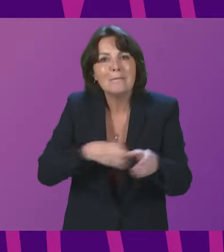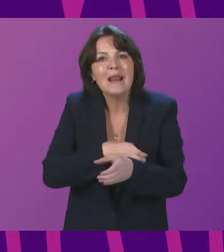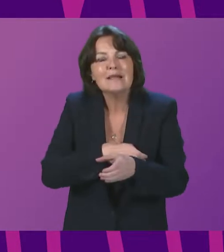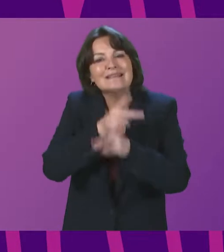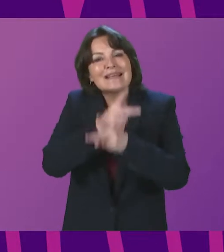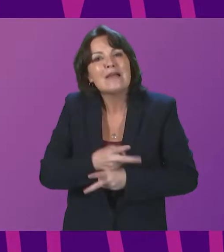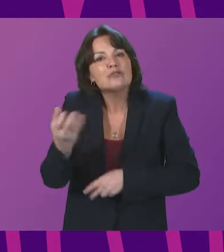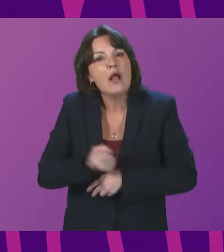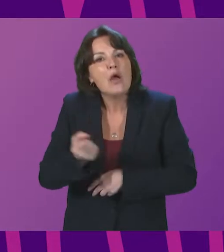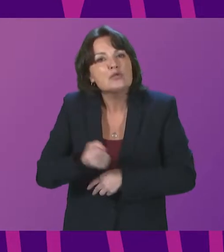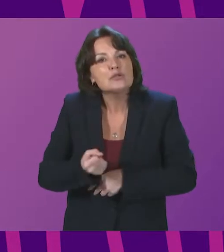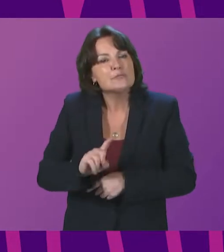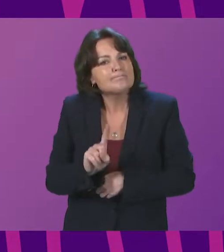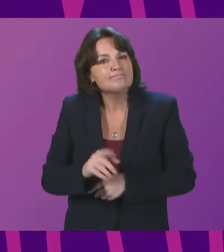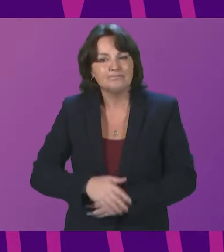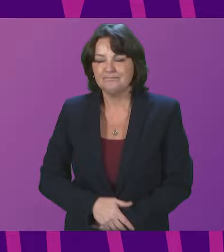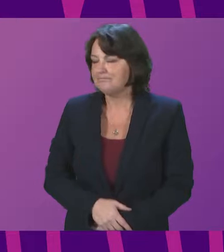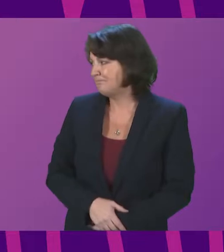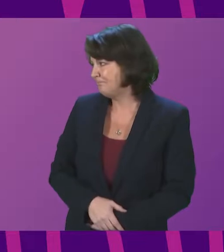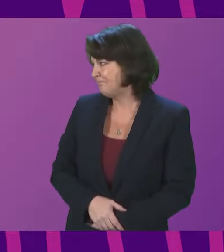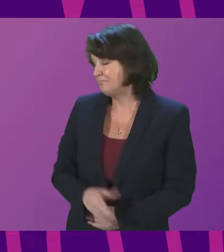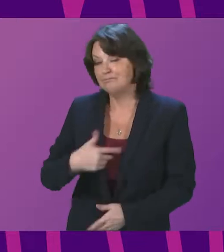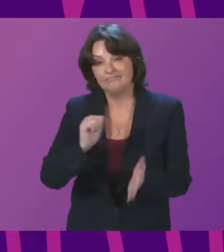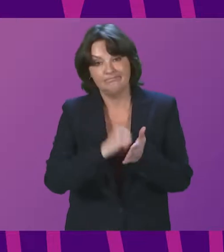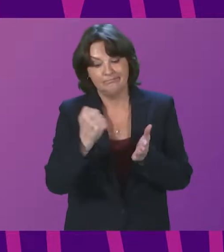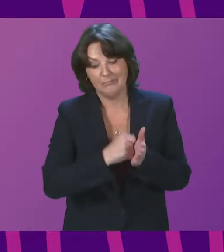We published a consultation on Monday that set out proposals for how Scottish carers